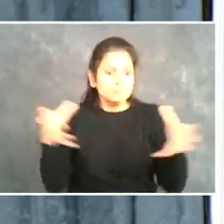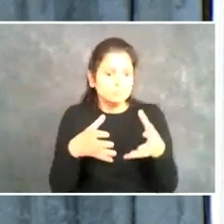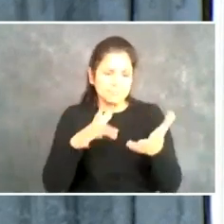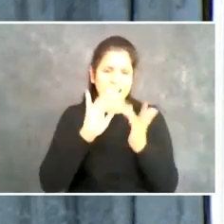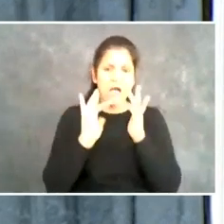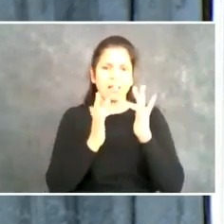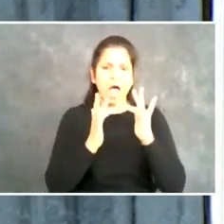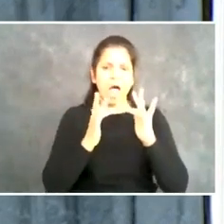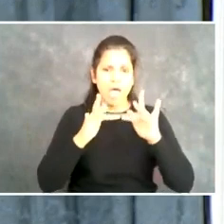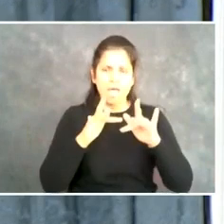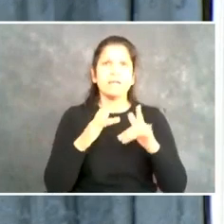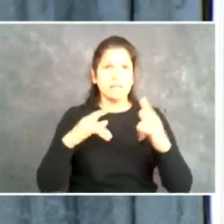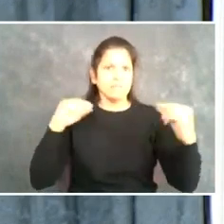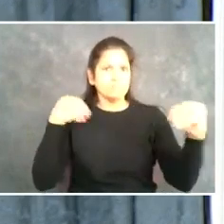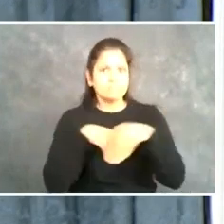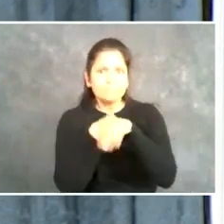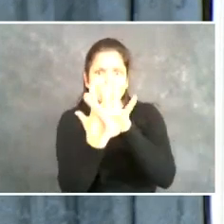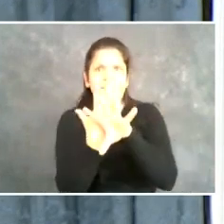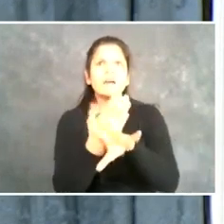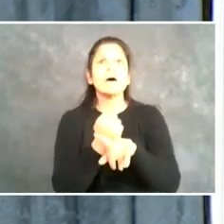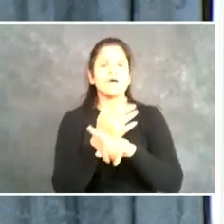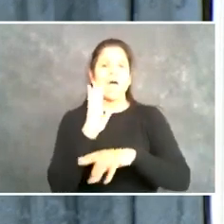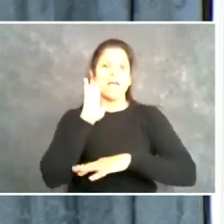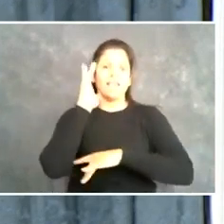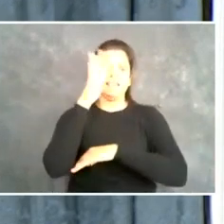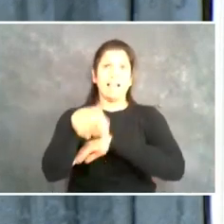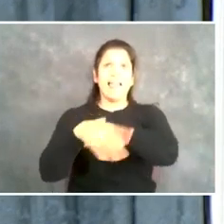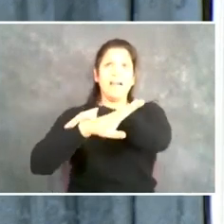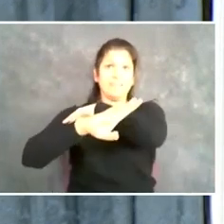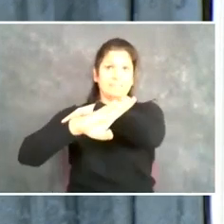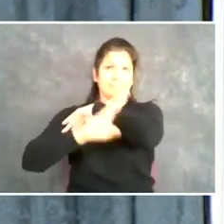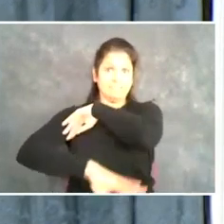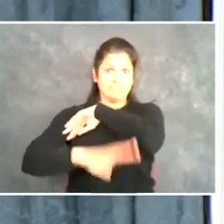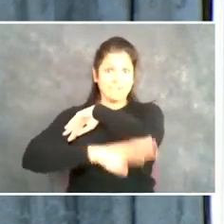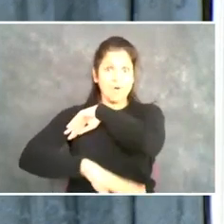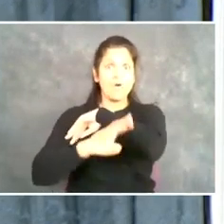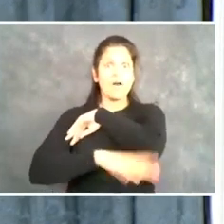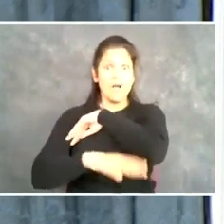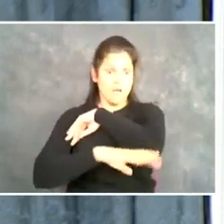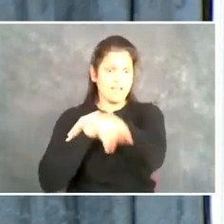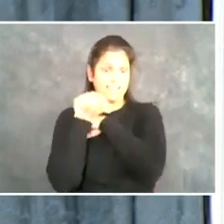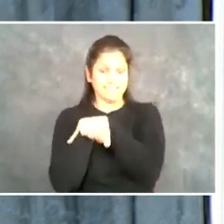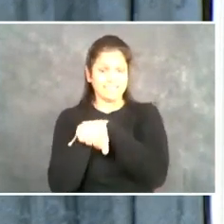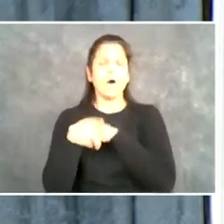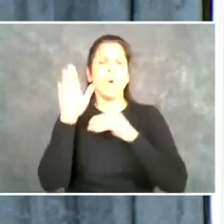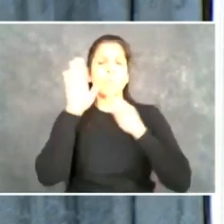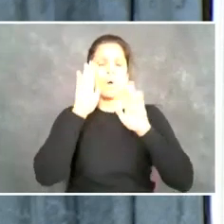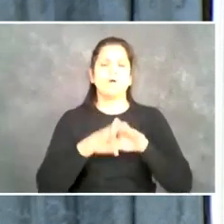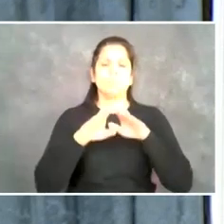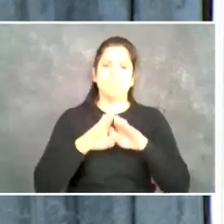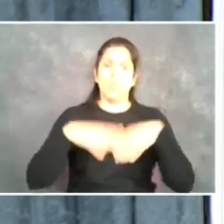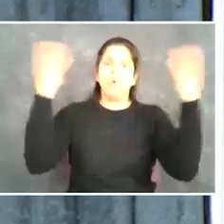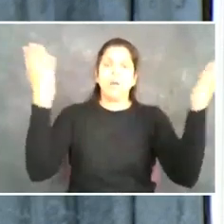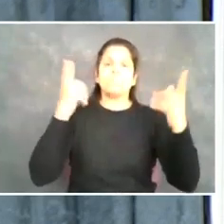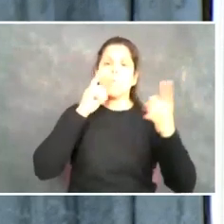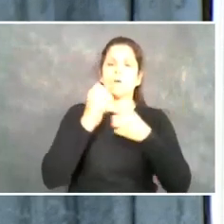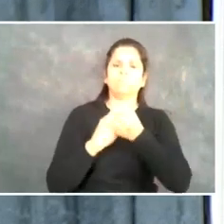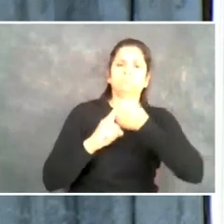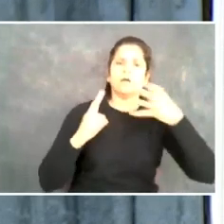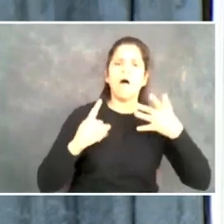ONLINE, TO A CERTAIN EXTENT. IN THE FALL, WE HOPE TO HAVE A MORE EXPANDED PROGRAM.